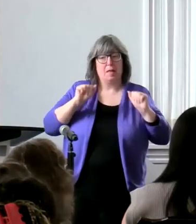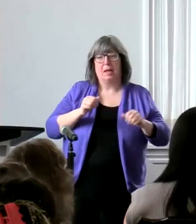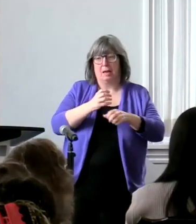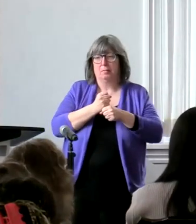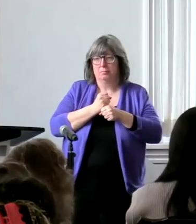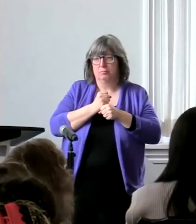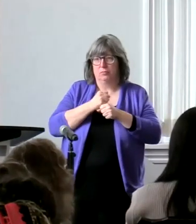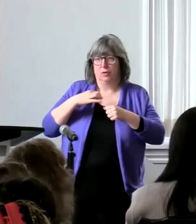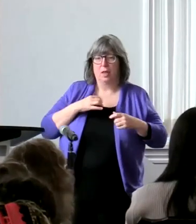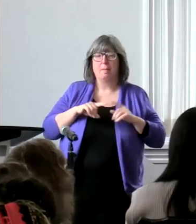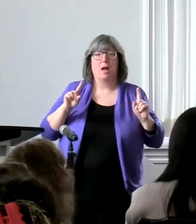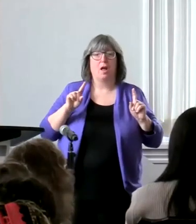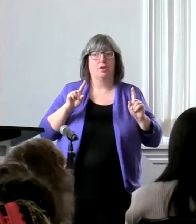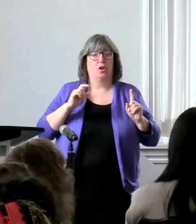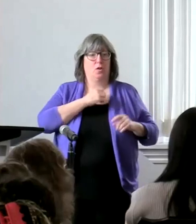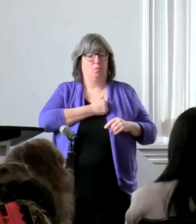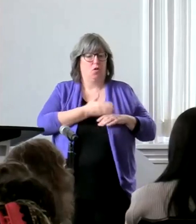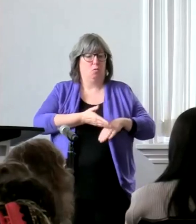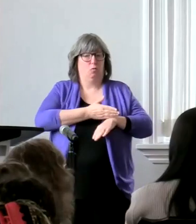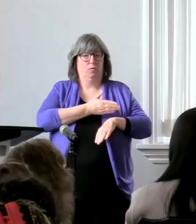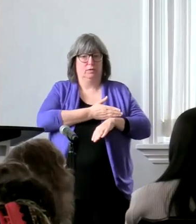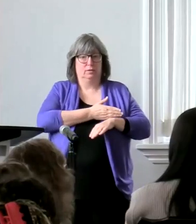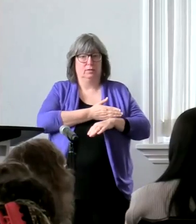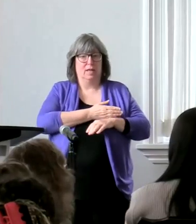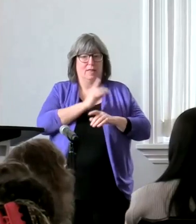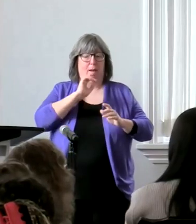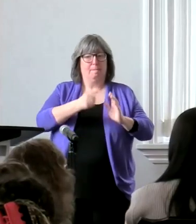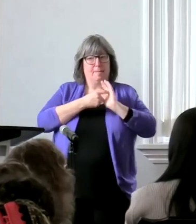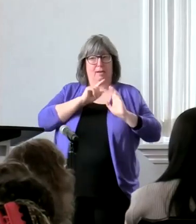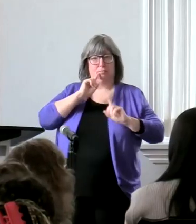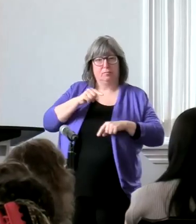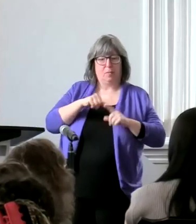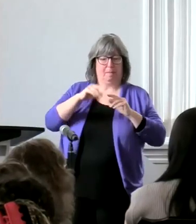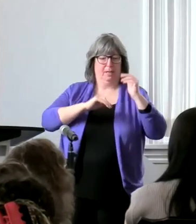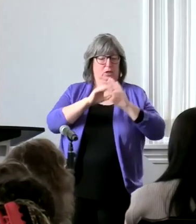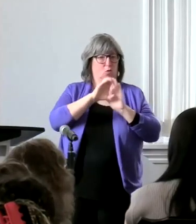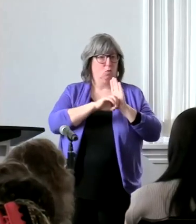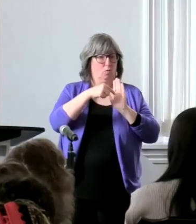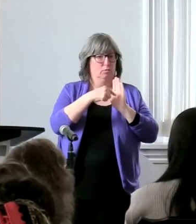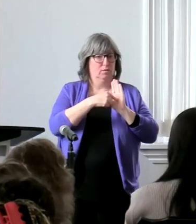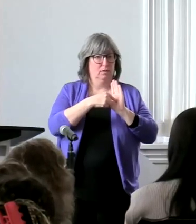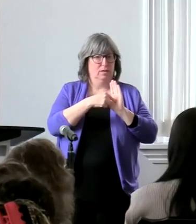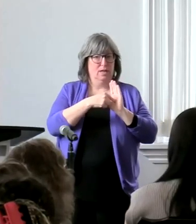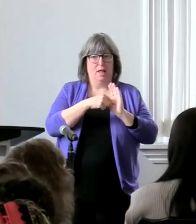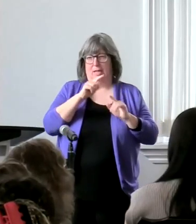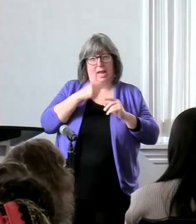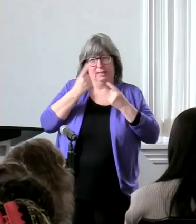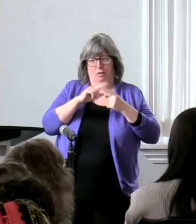we regret that their improvements made that are mandated by the building code cannot be considered